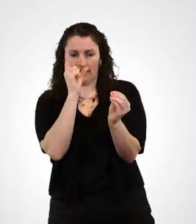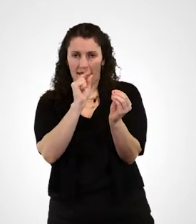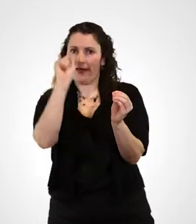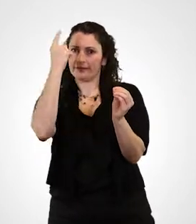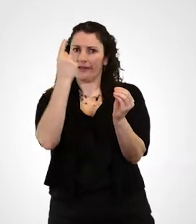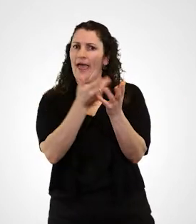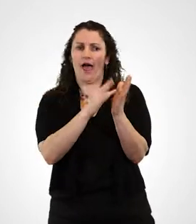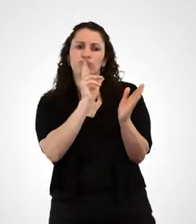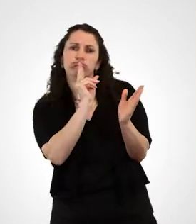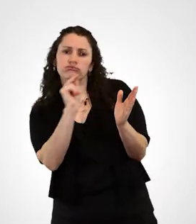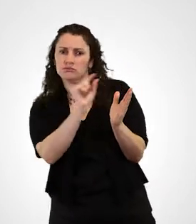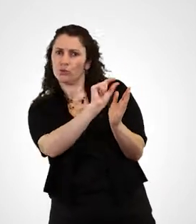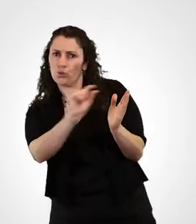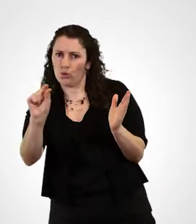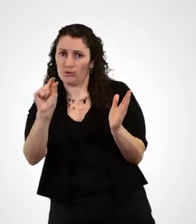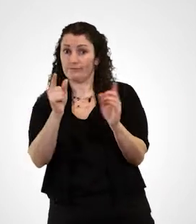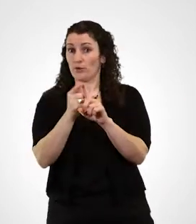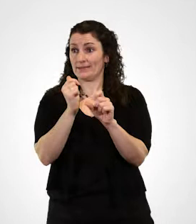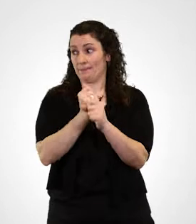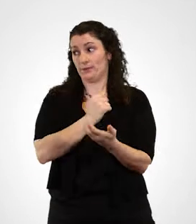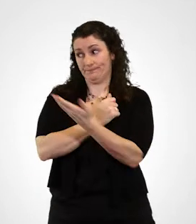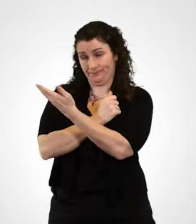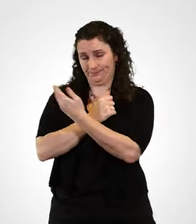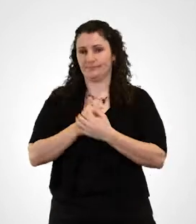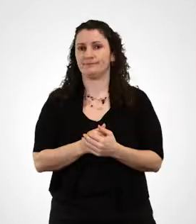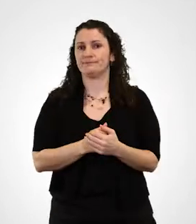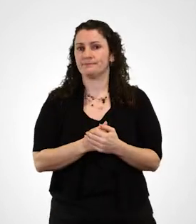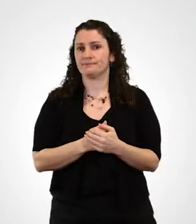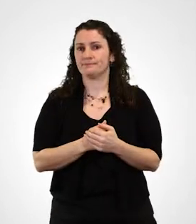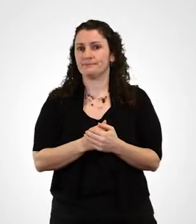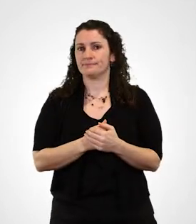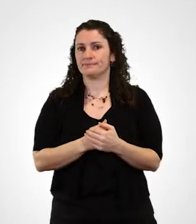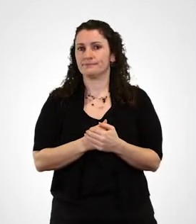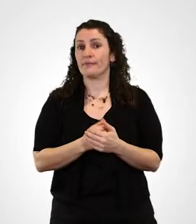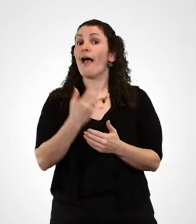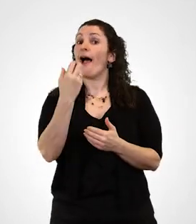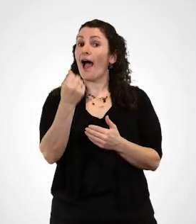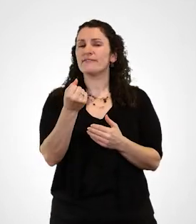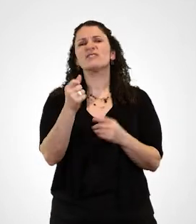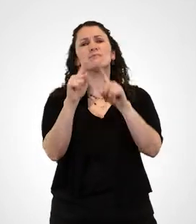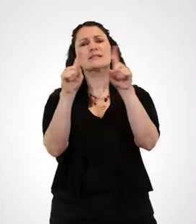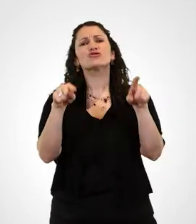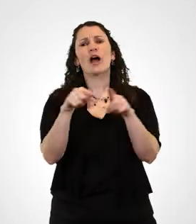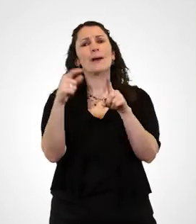a visual of a word. So if you look at the cards on the screen, you'll see that there's a picture of Pete.